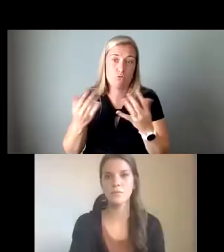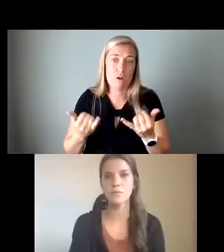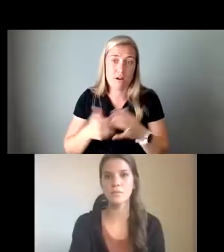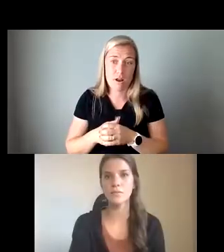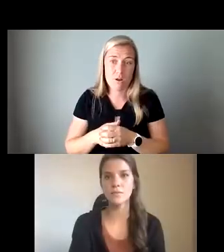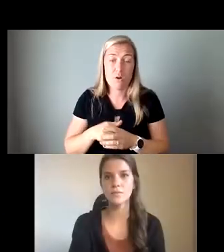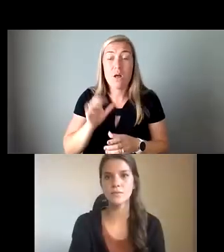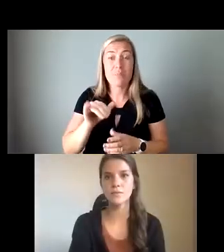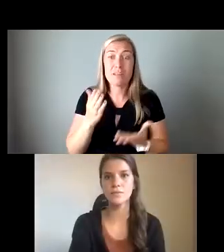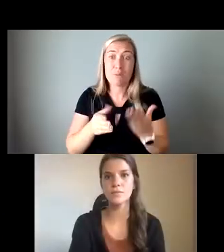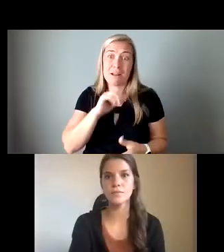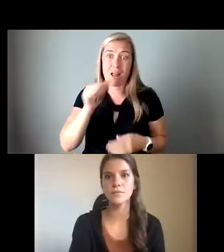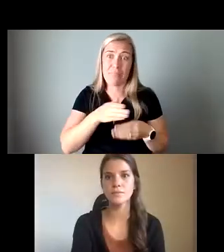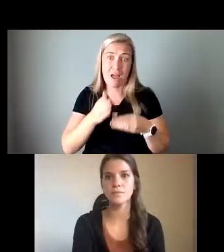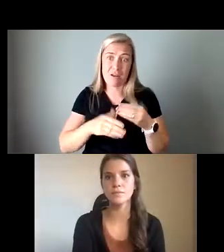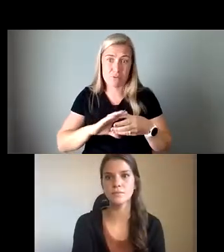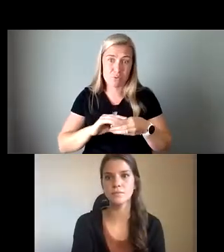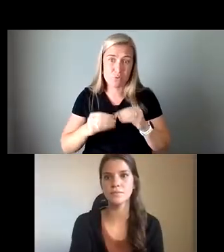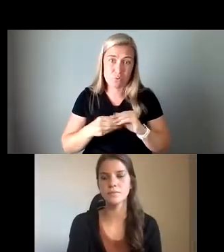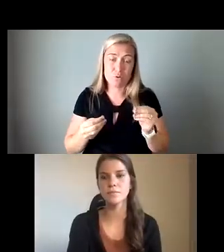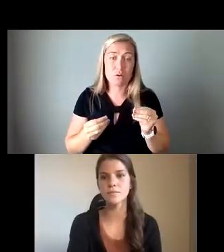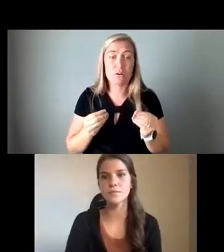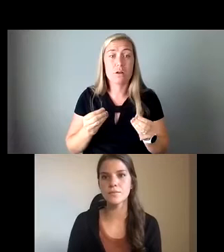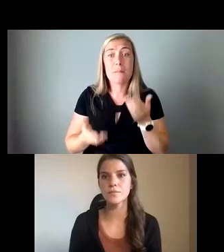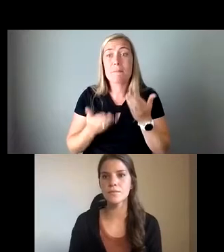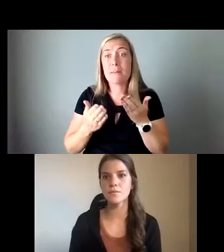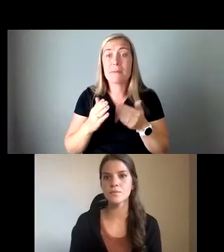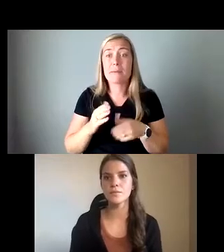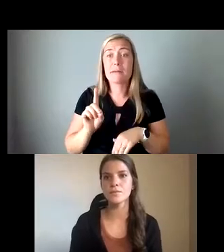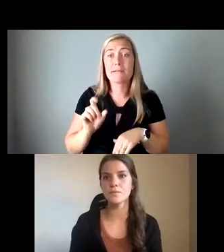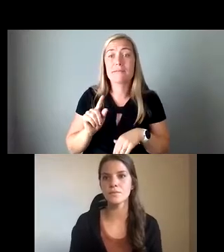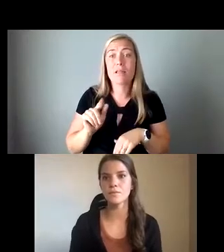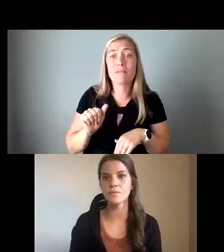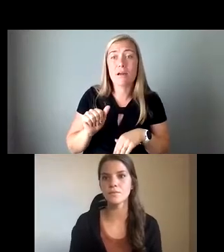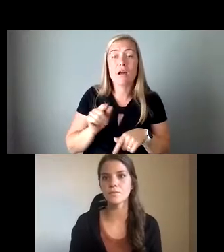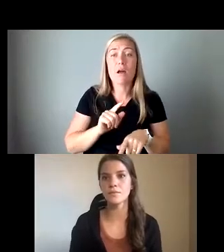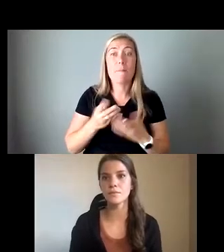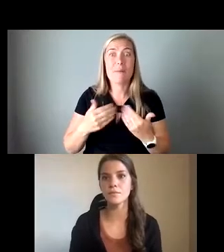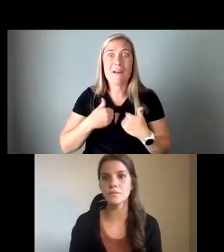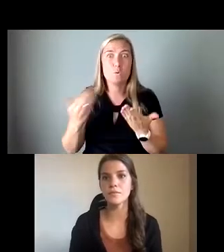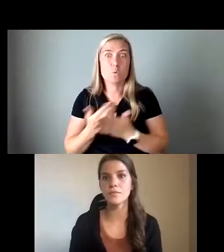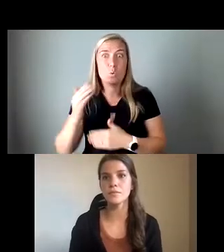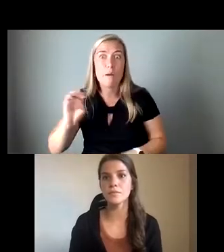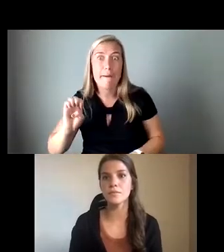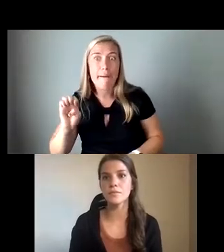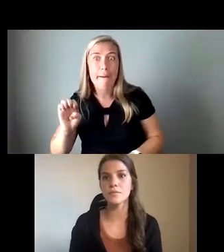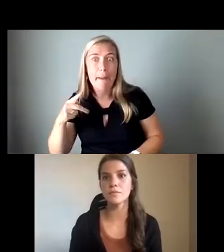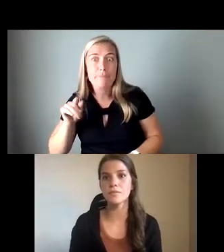end of the story. There may be a new strain, there may be an epsilon strain. The quicker we can get